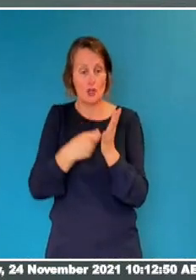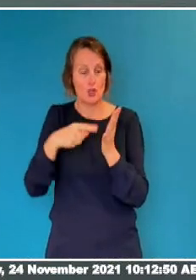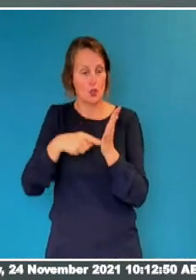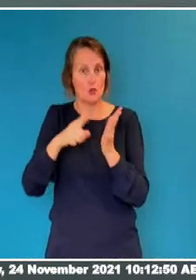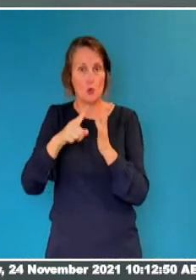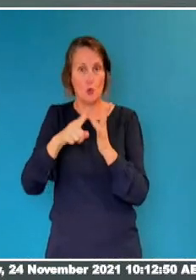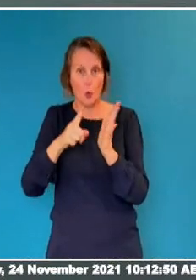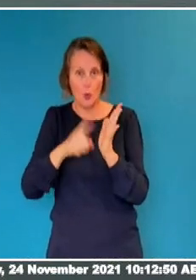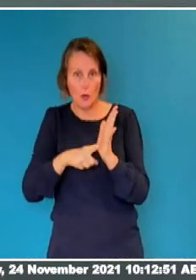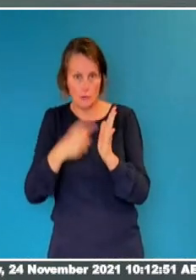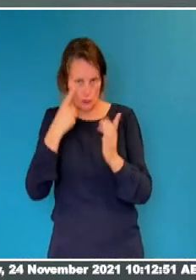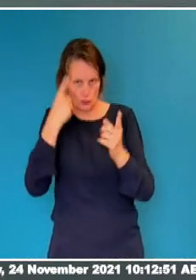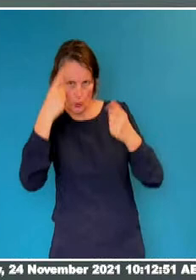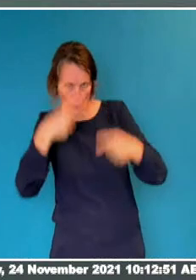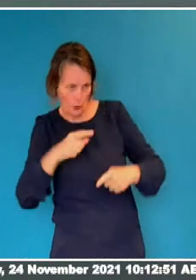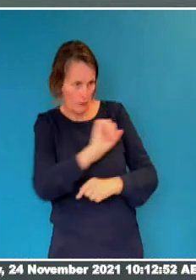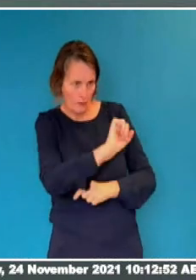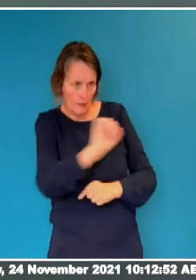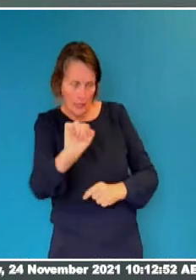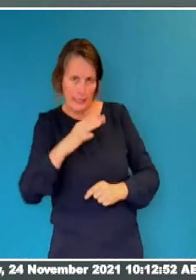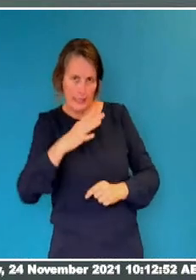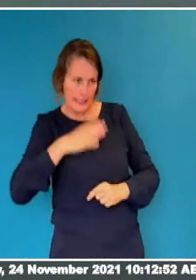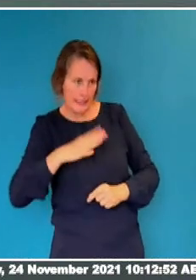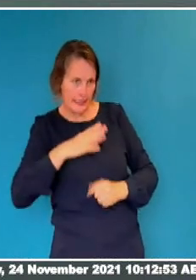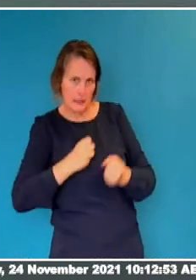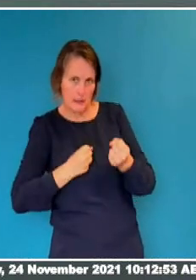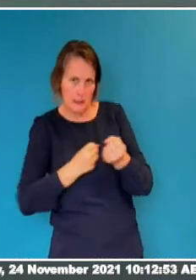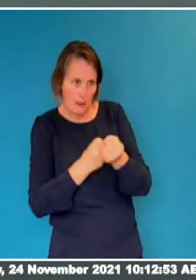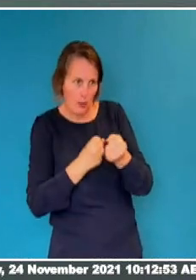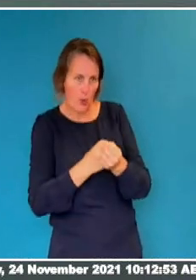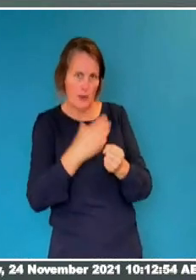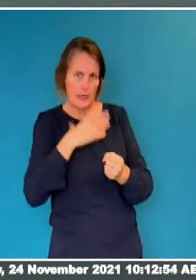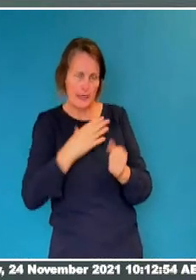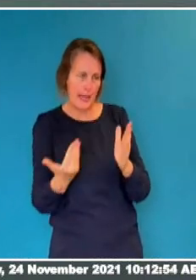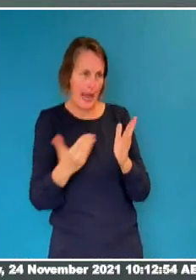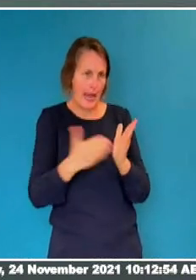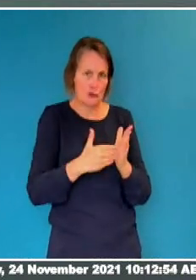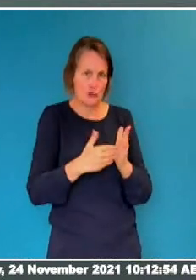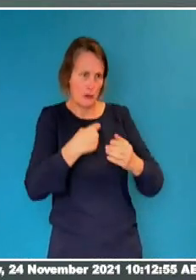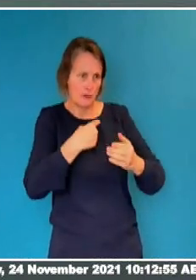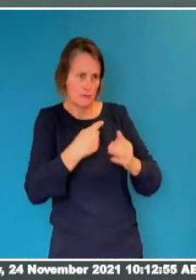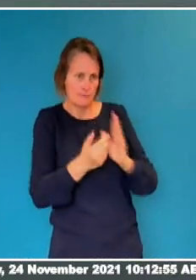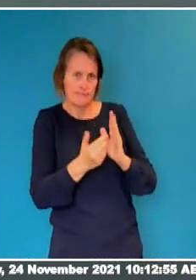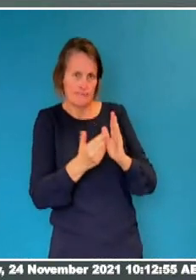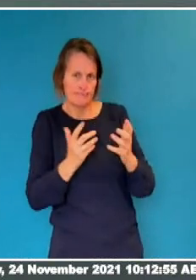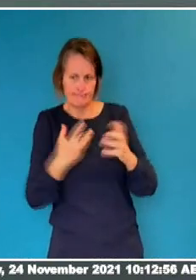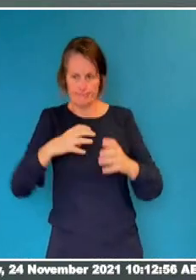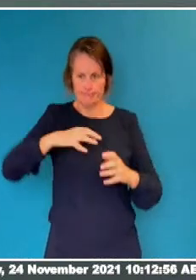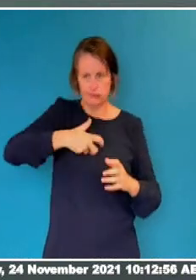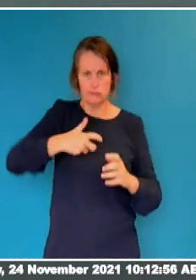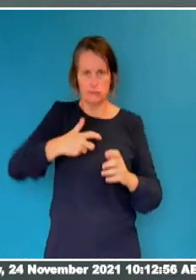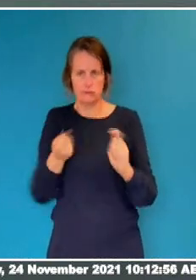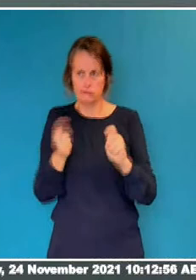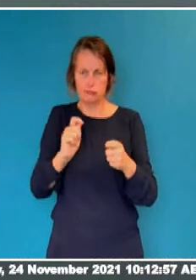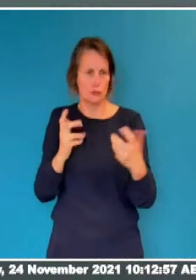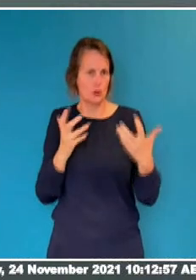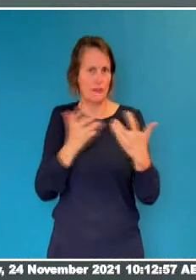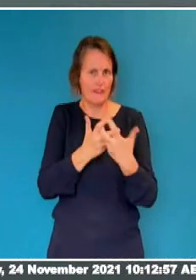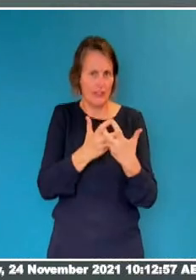support they may need in order to carry out the tasks of their job and